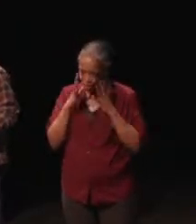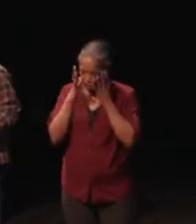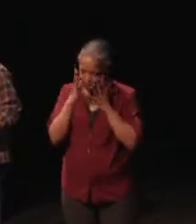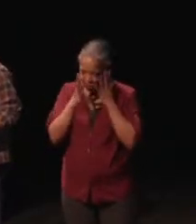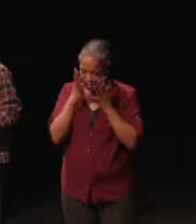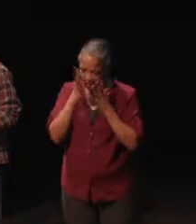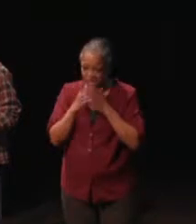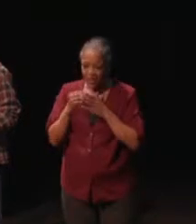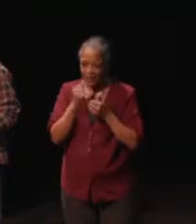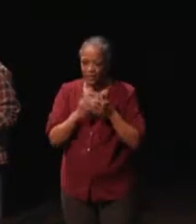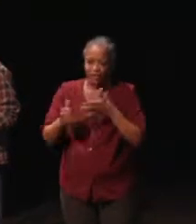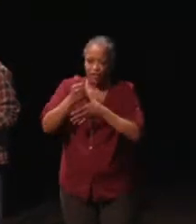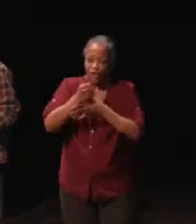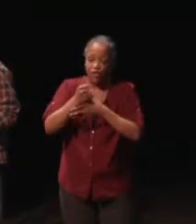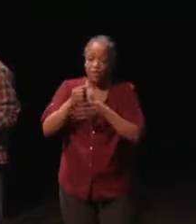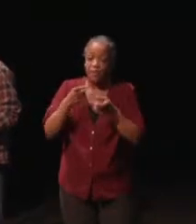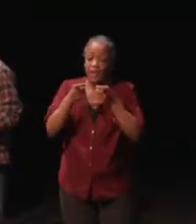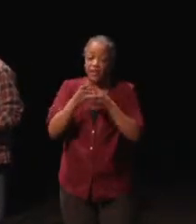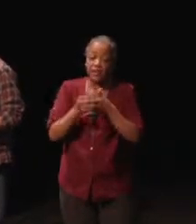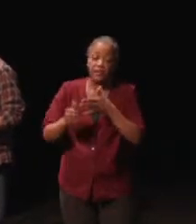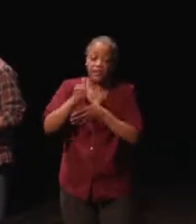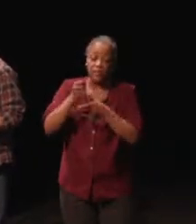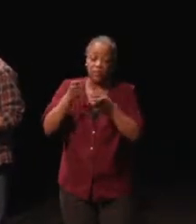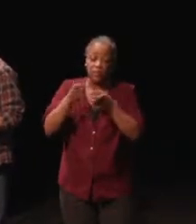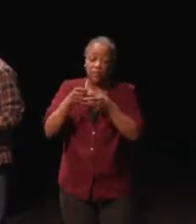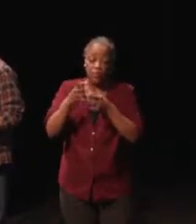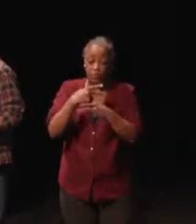I'm a Senior Producer- Managing Senior Producer for World Wide Studios.